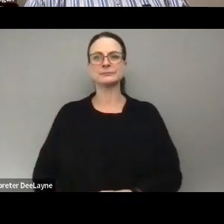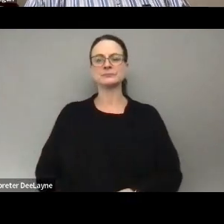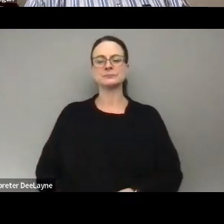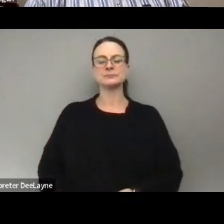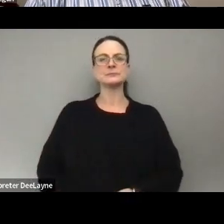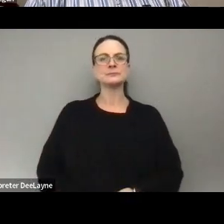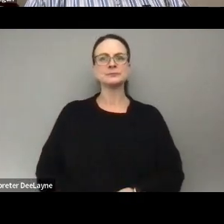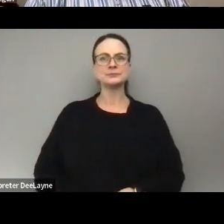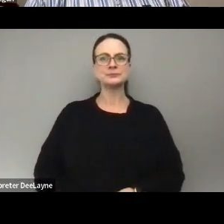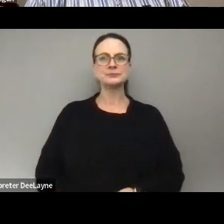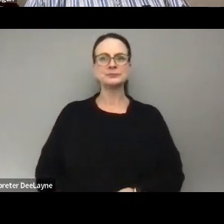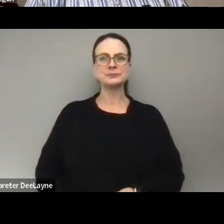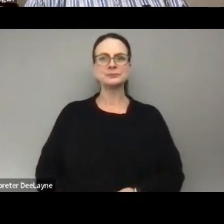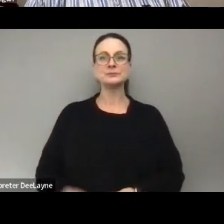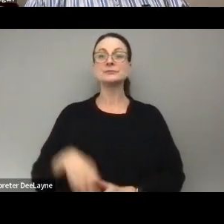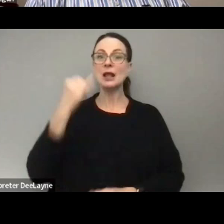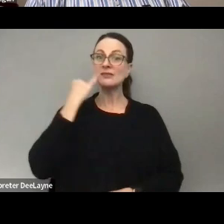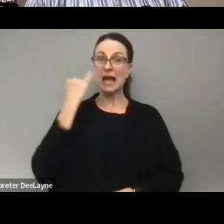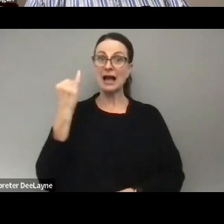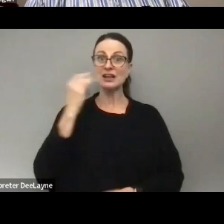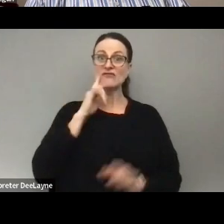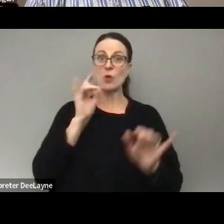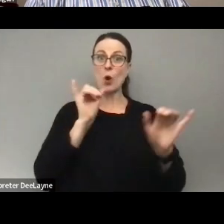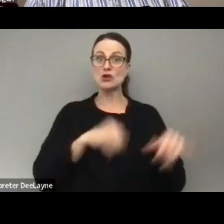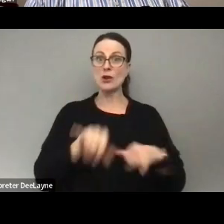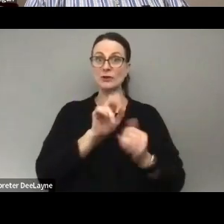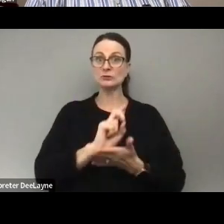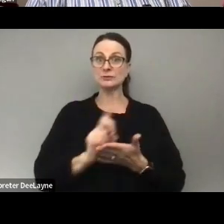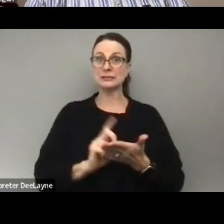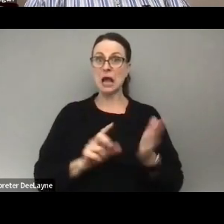And the idea was with universal design is